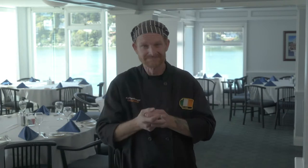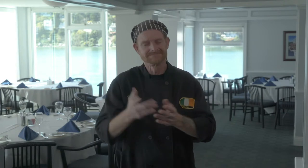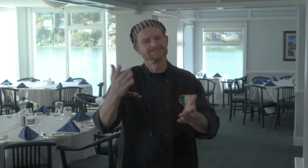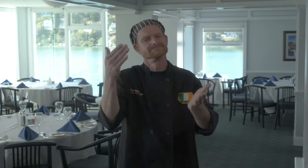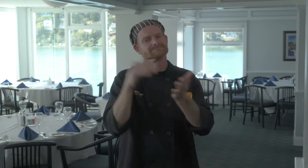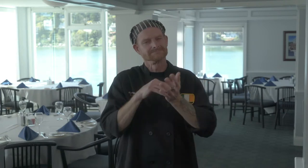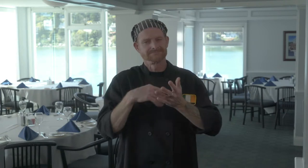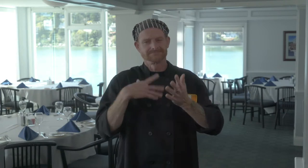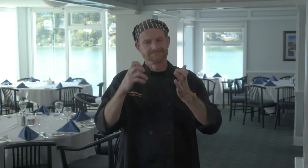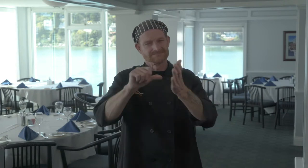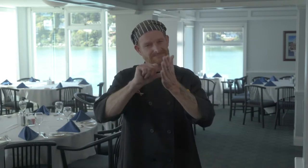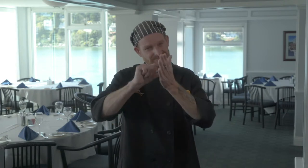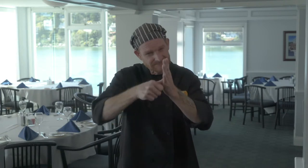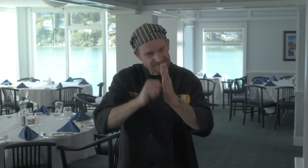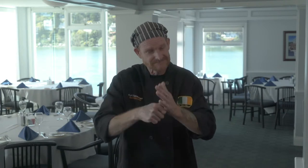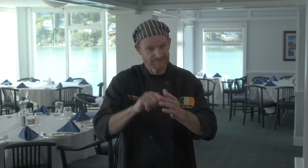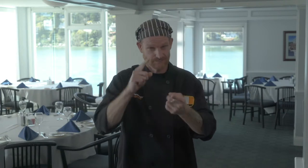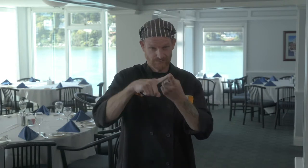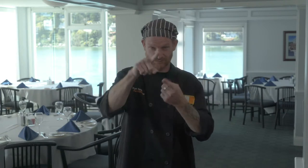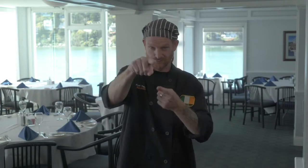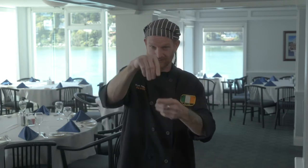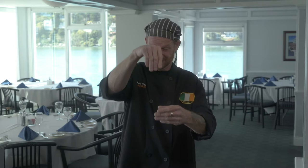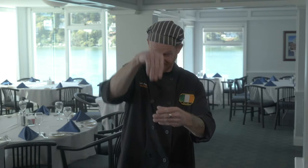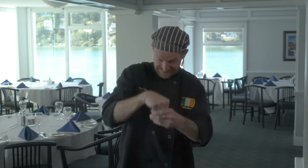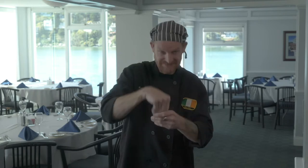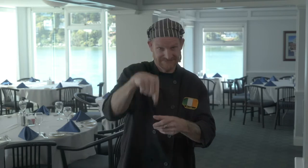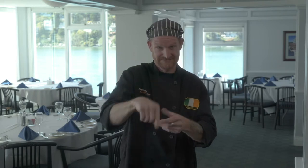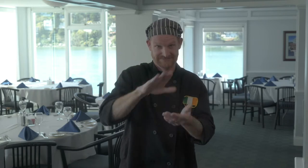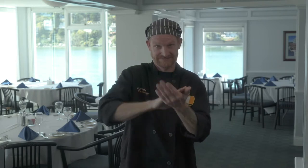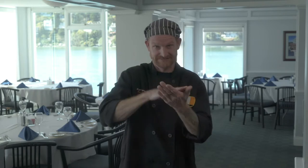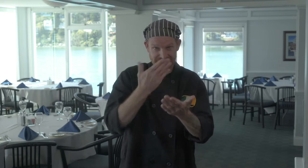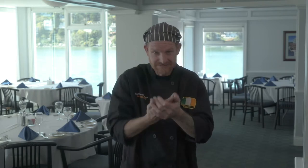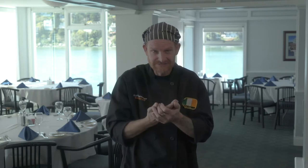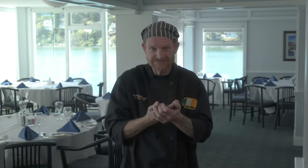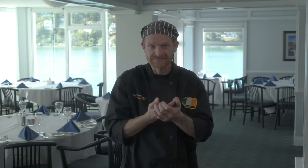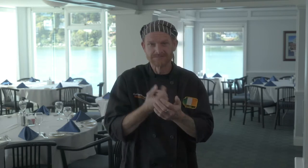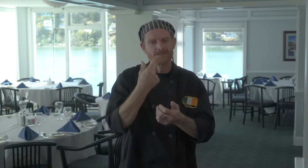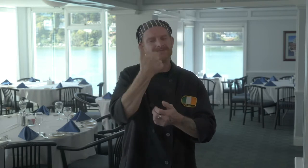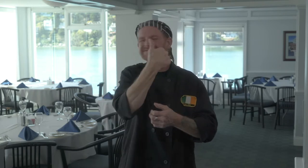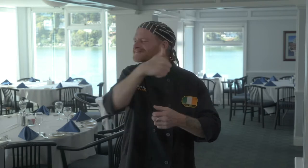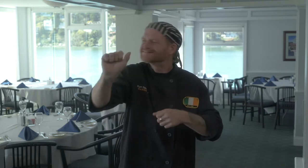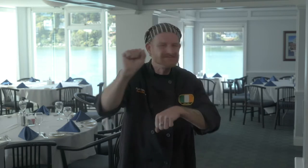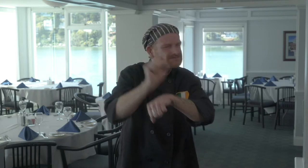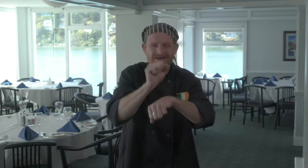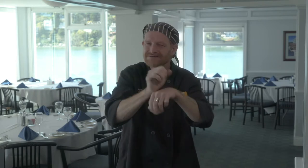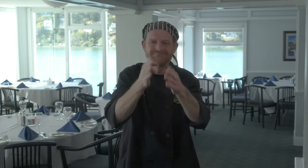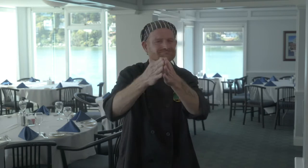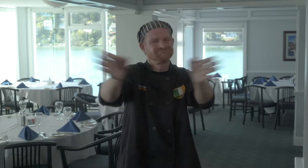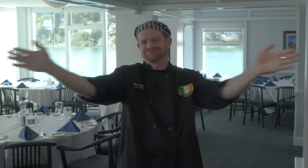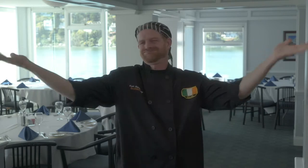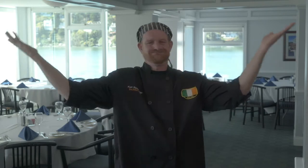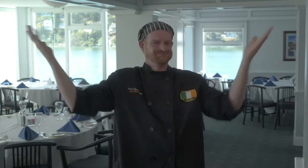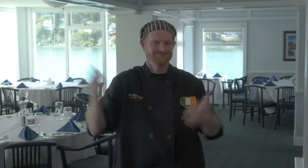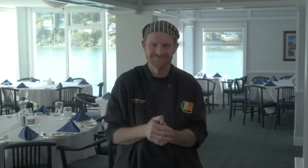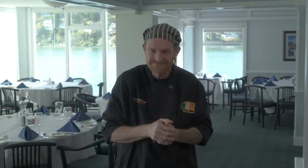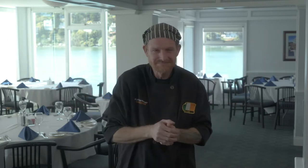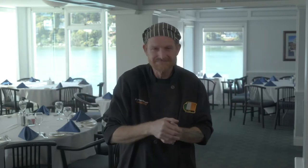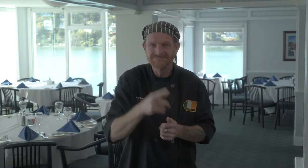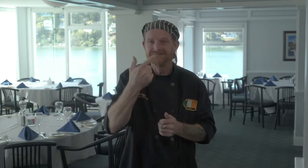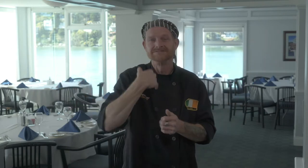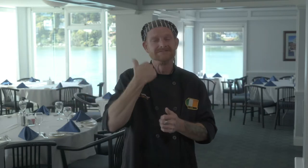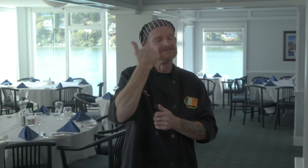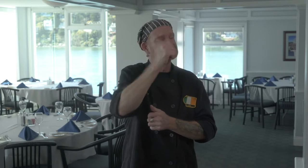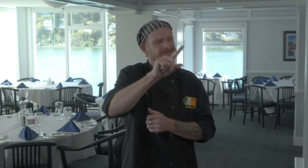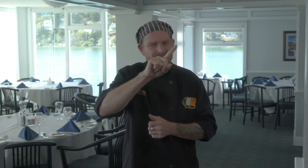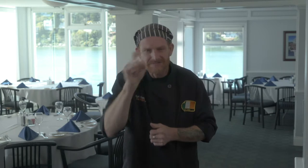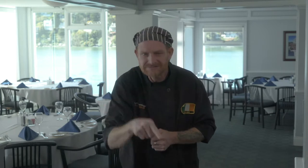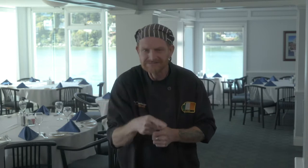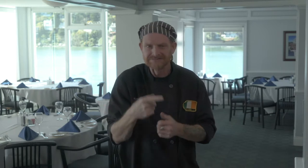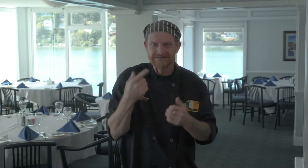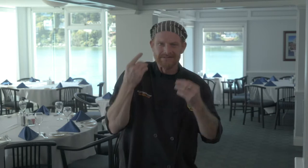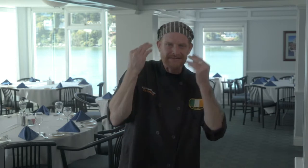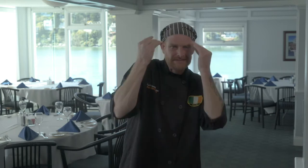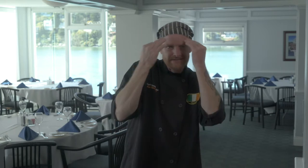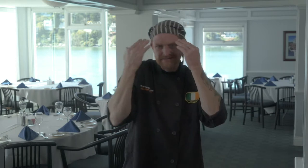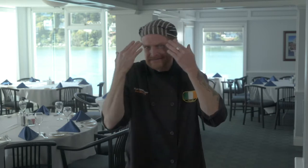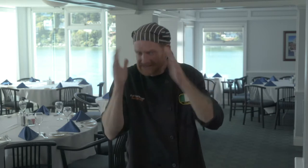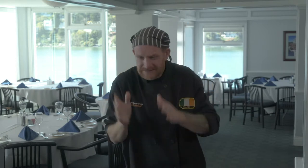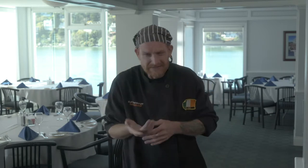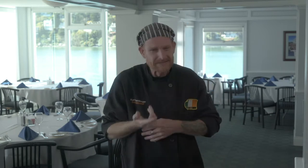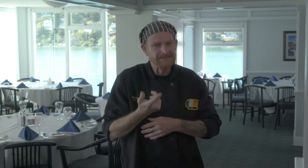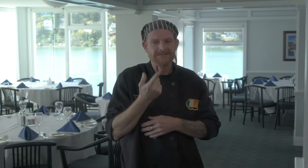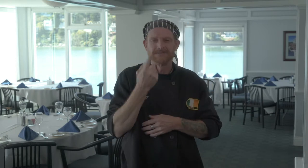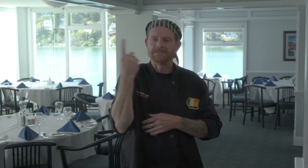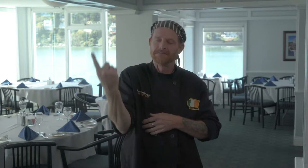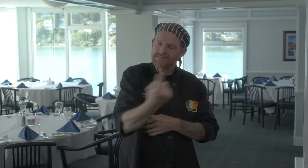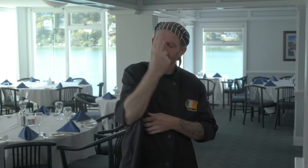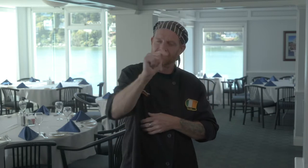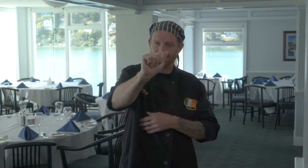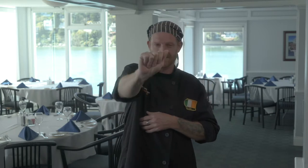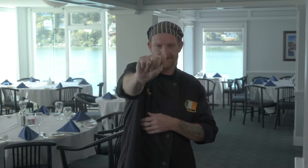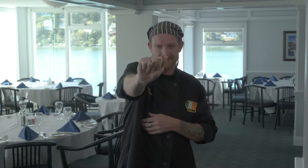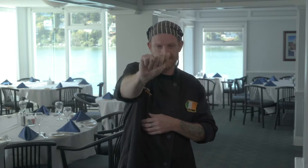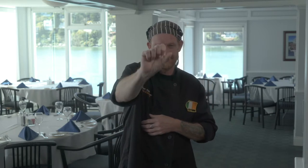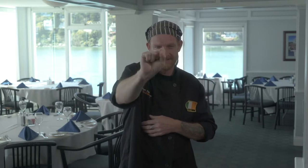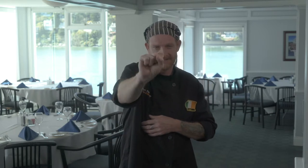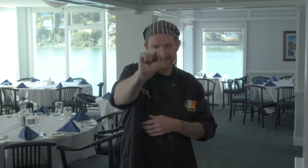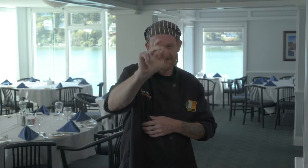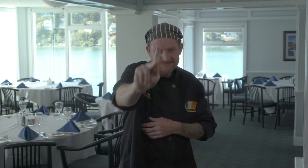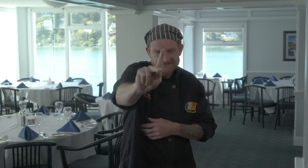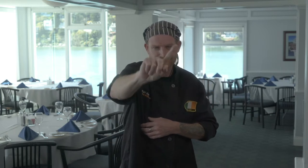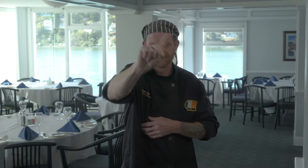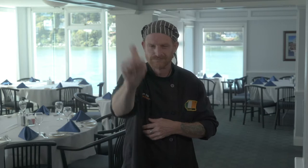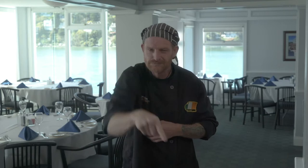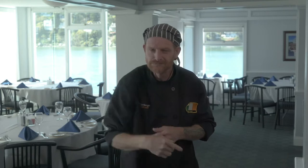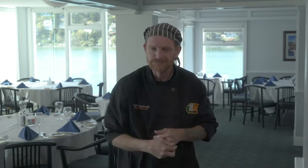Again, I want to emphasize that when you are in the kitchen (or any job really) if you ever have questions or you are worried, always ask those questions.